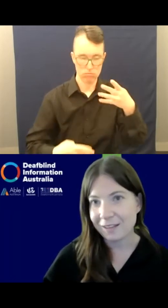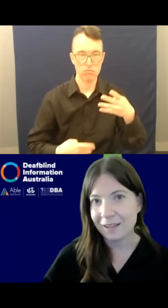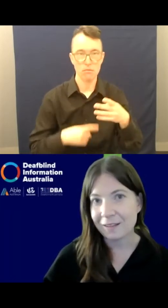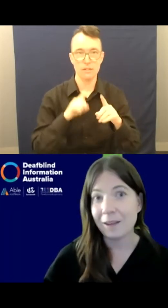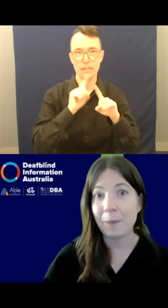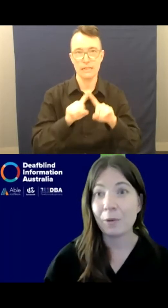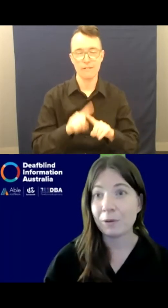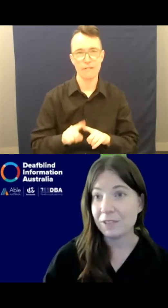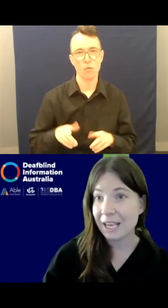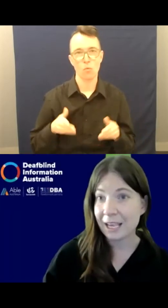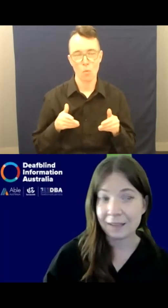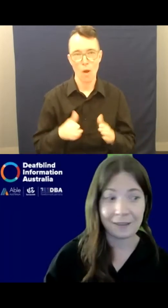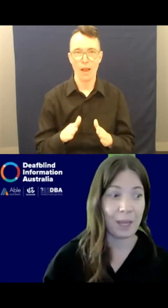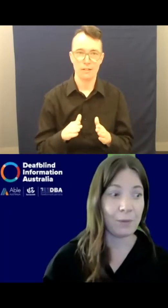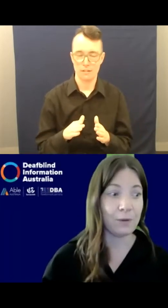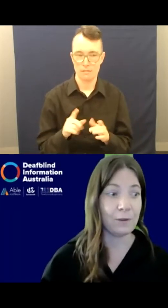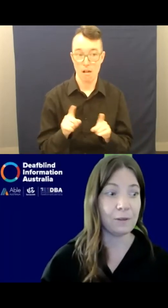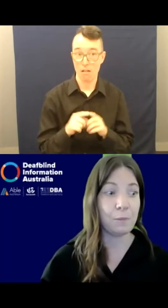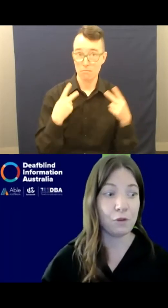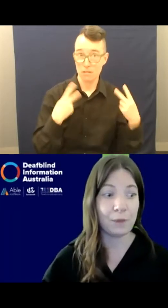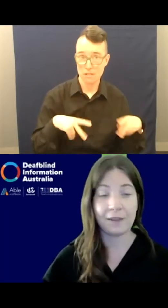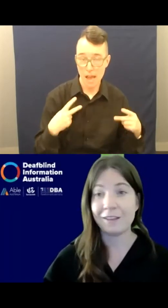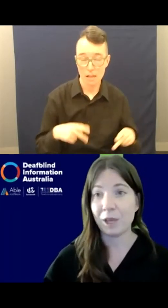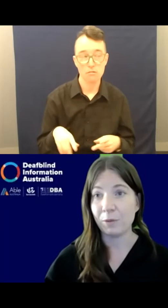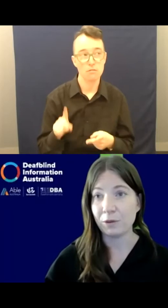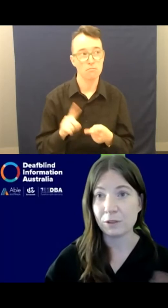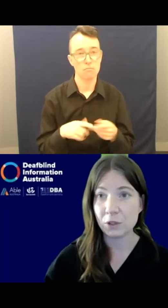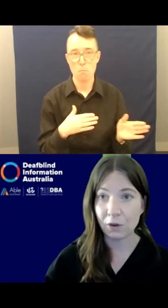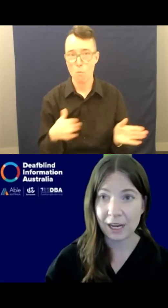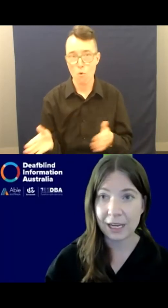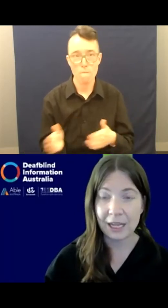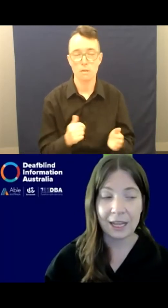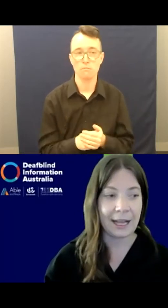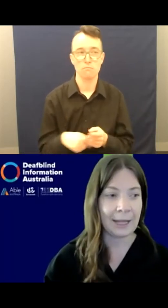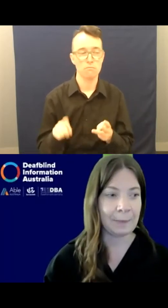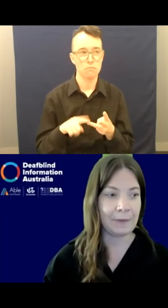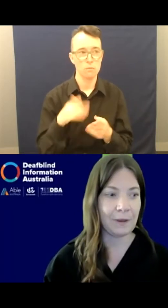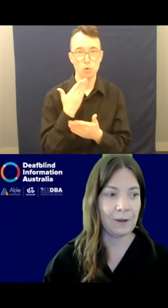so seem people use dance, some people use movement, some people use story, so